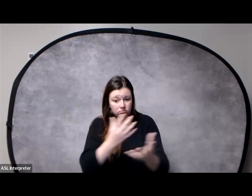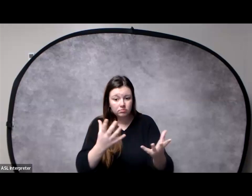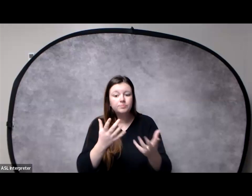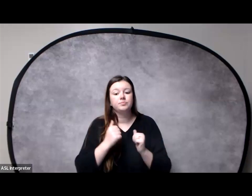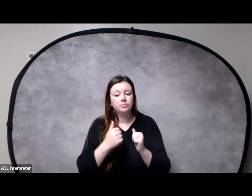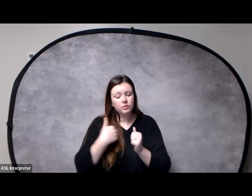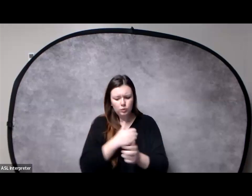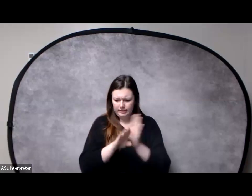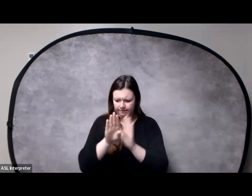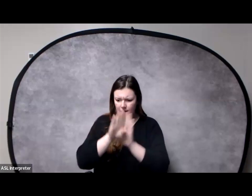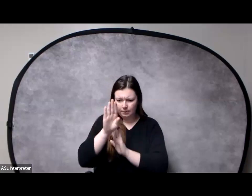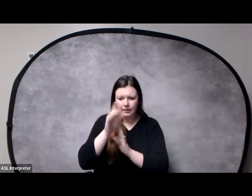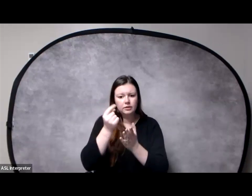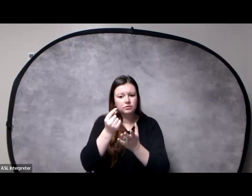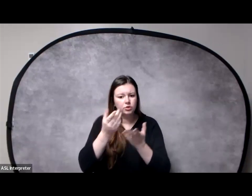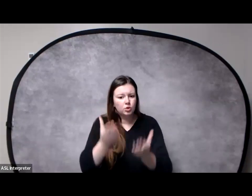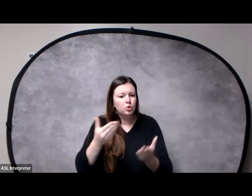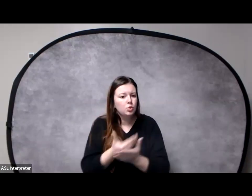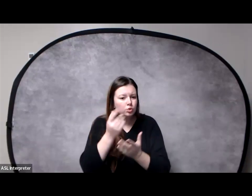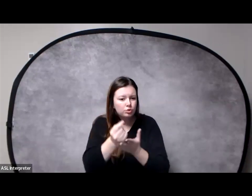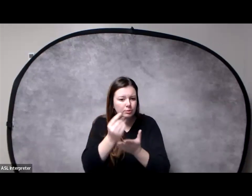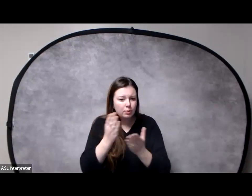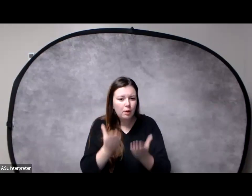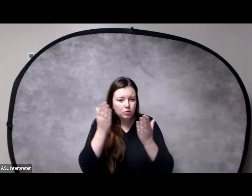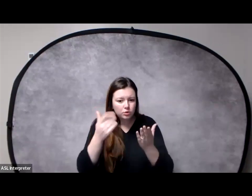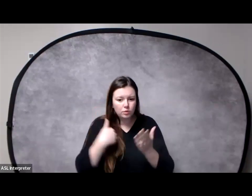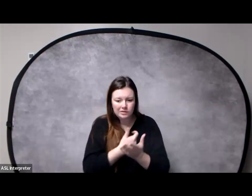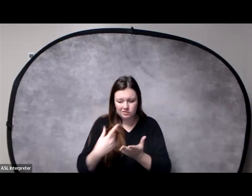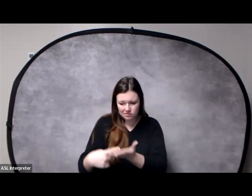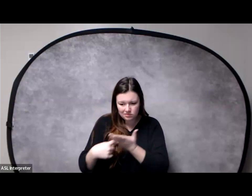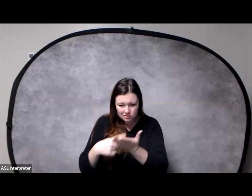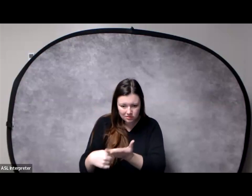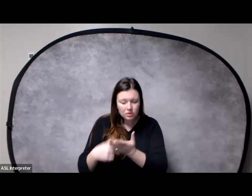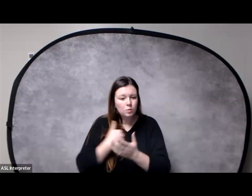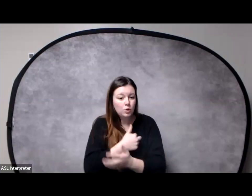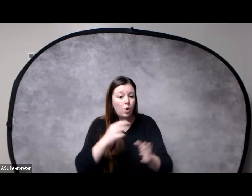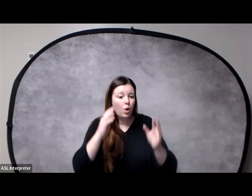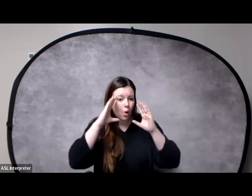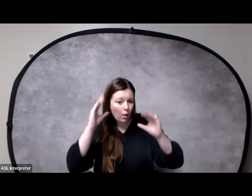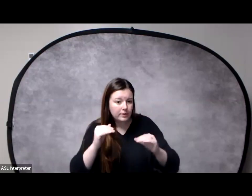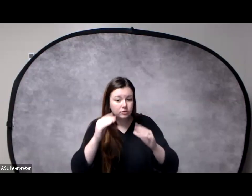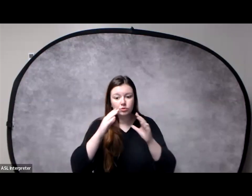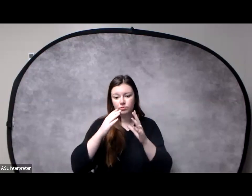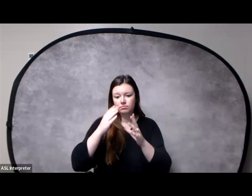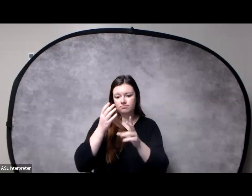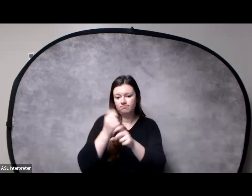our partners to create what we're hoping is the right balance between professionals in